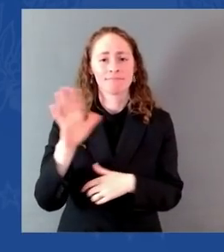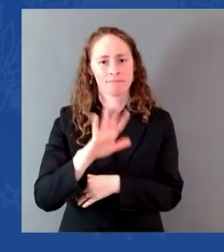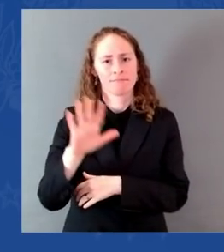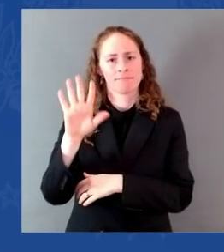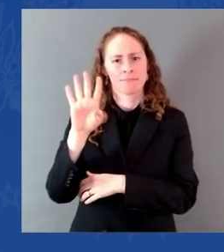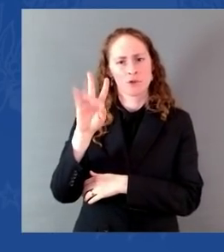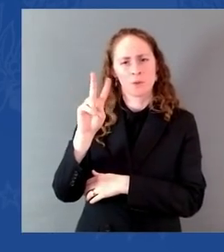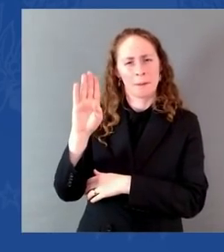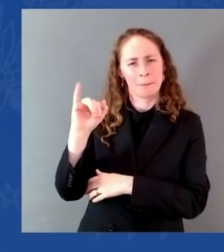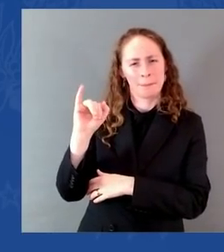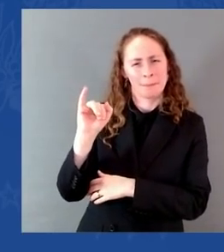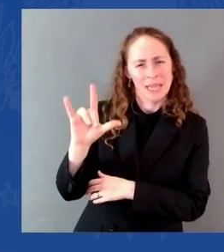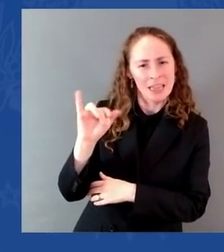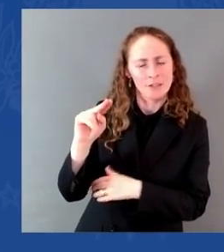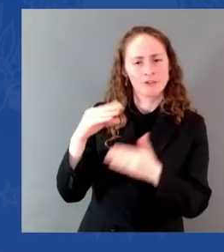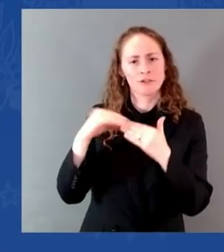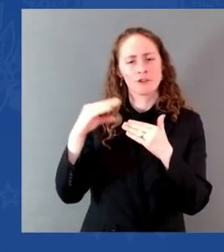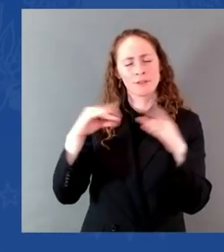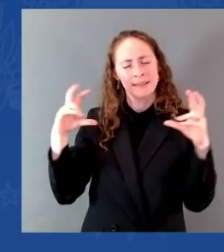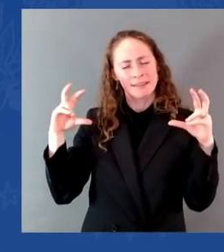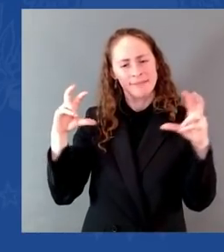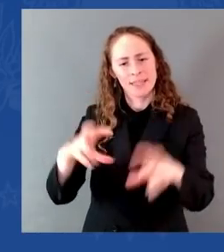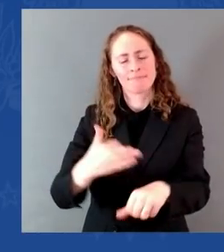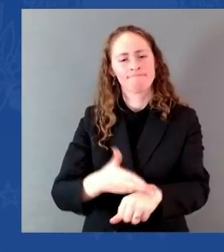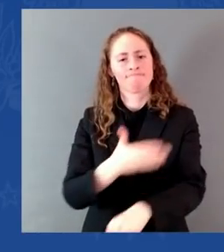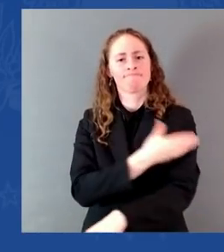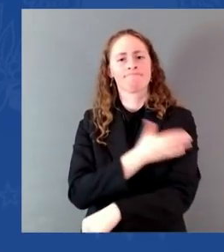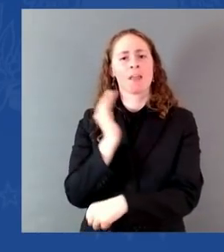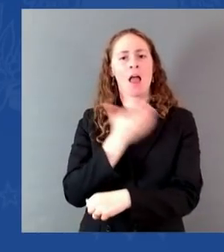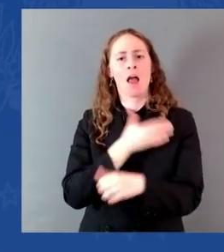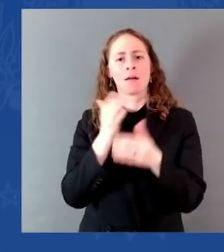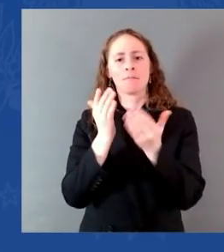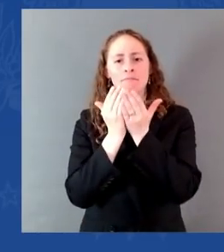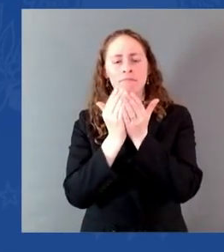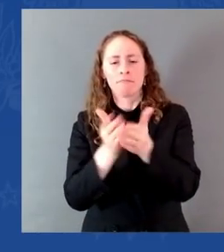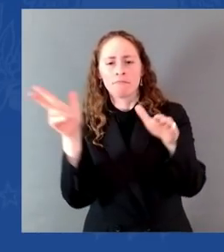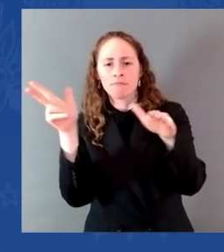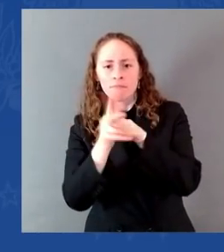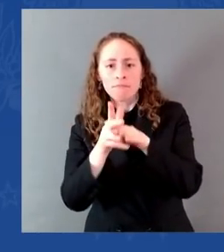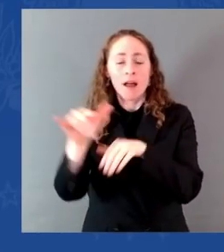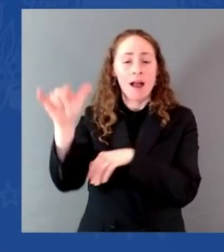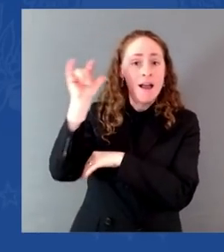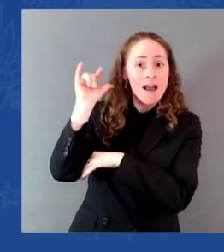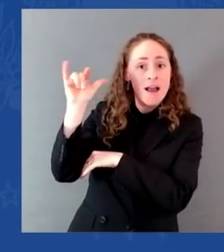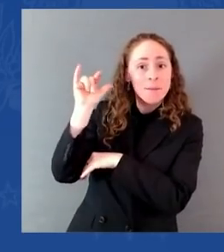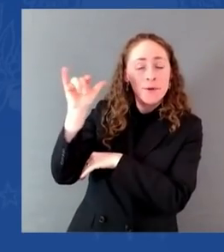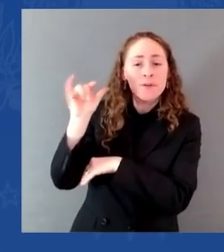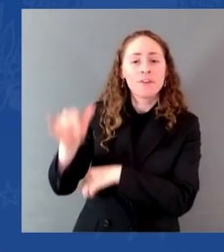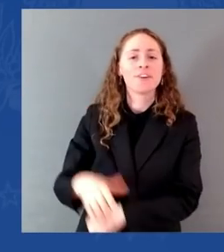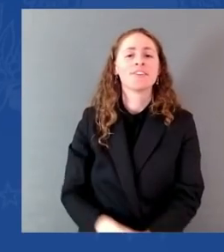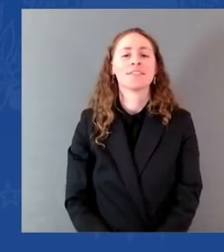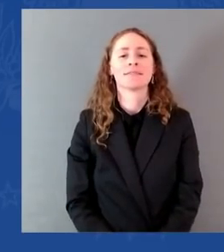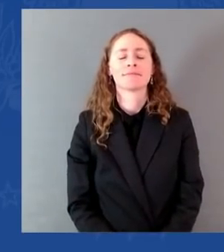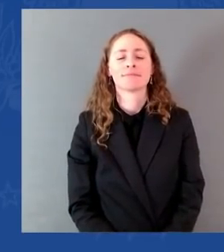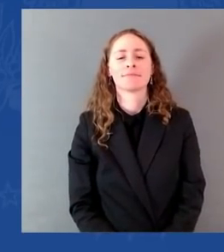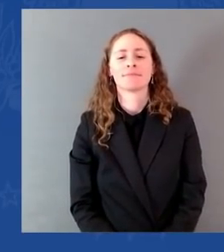like the new terminal you're building at Kansas City International, or improvements to the island [inland] port on the Missouri River,